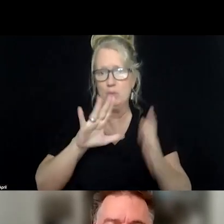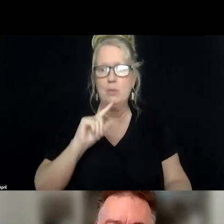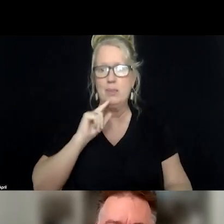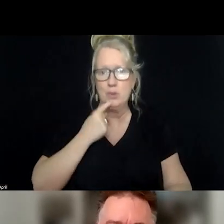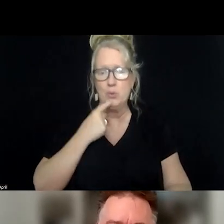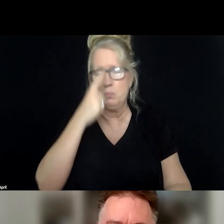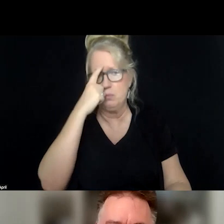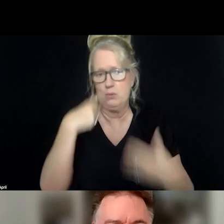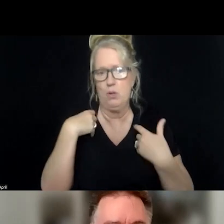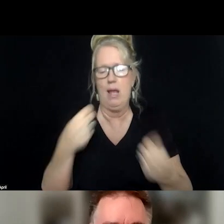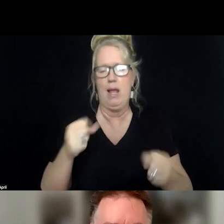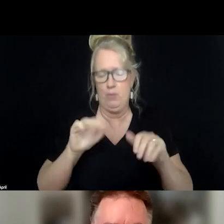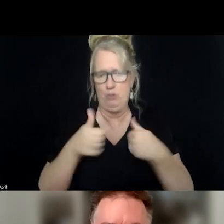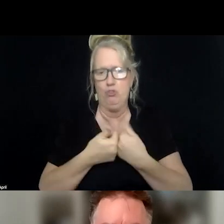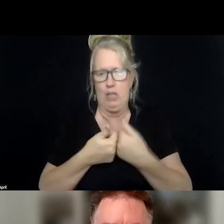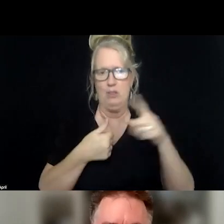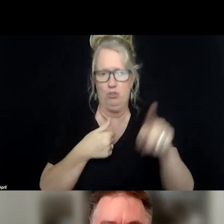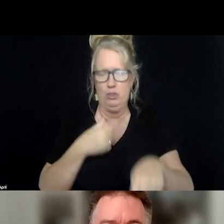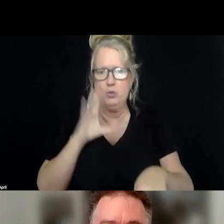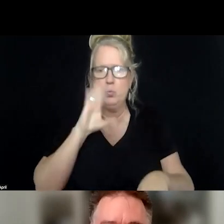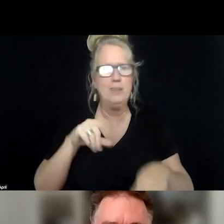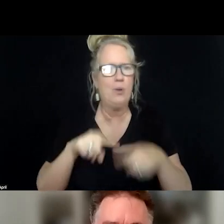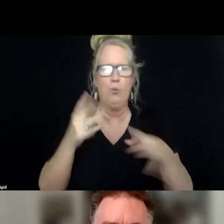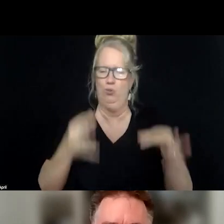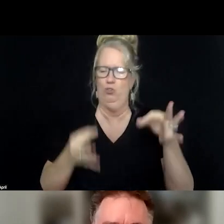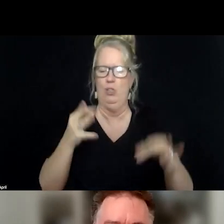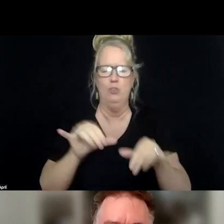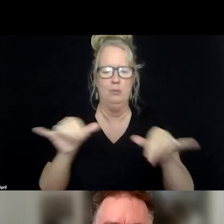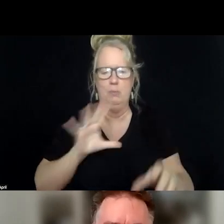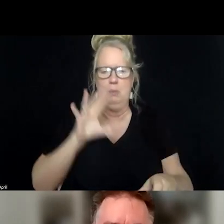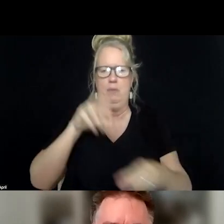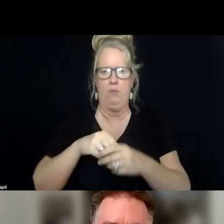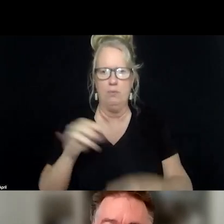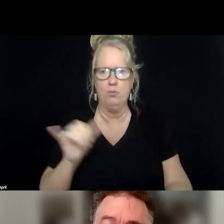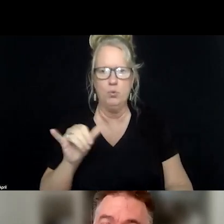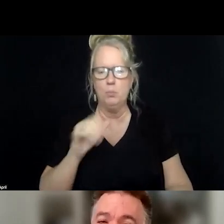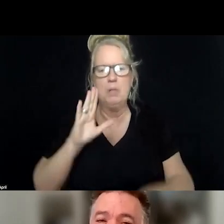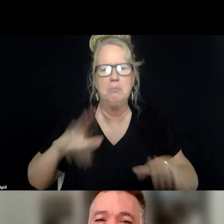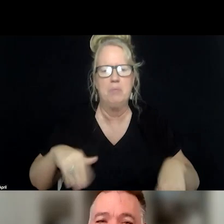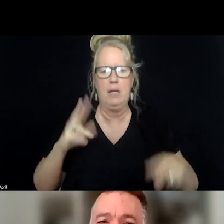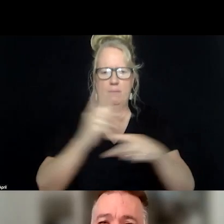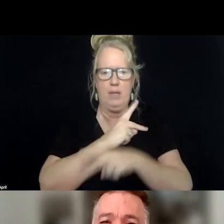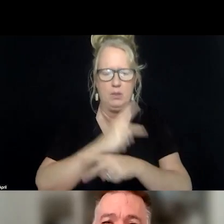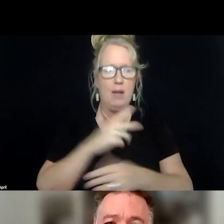ADDRESSING MENTAL HEALTH. WE KNOW THE JUSTICE SYSTEM IS PART OF THAT, BUT THAT IS NOT IN HERE.